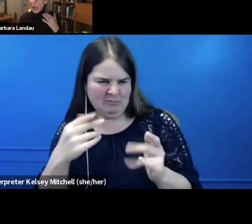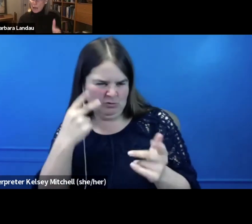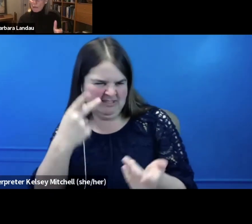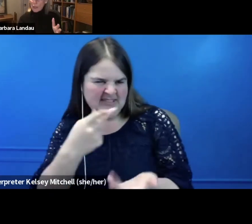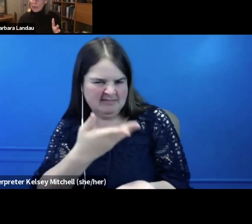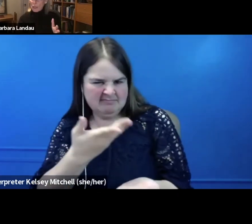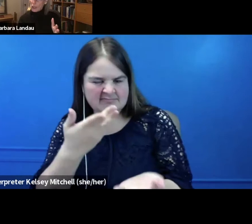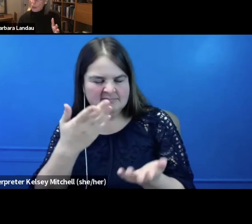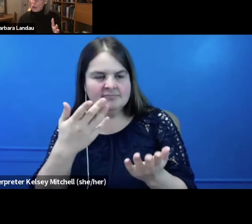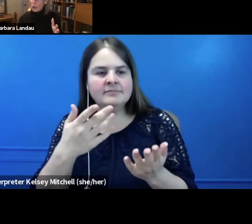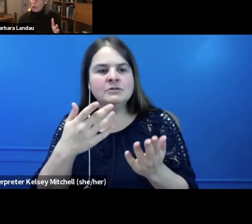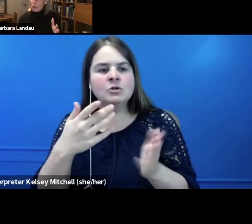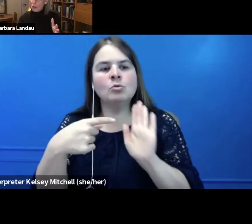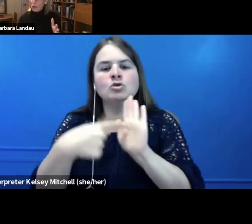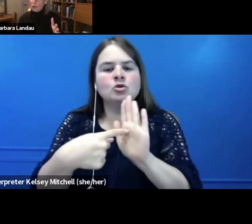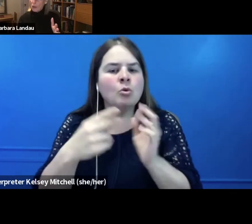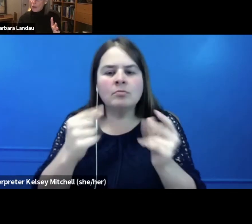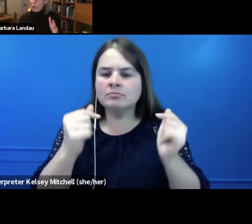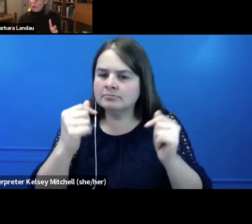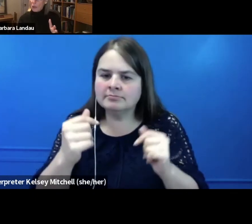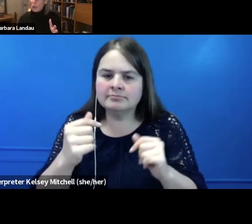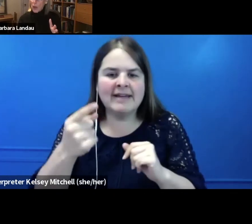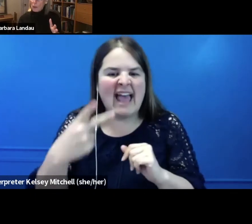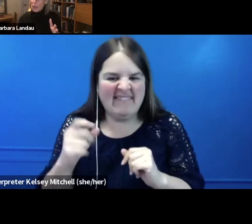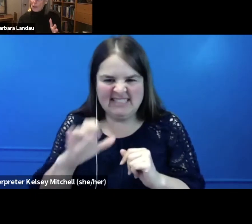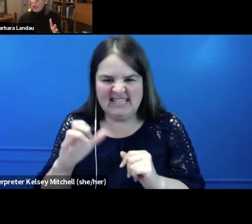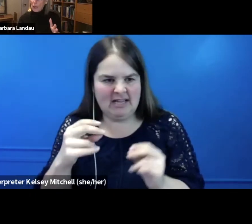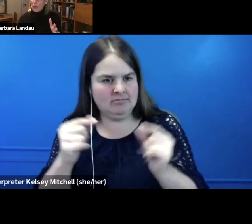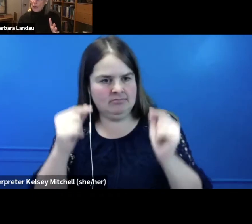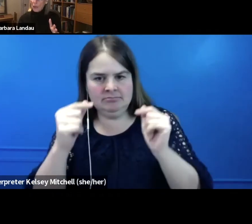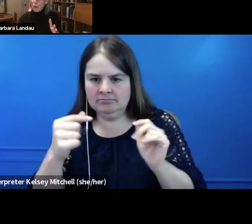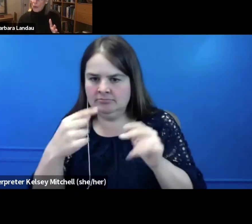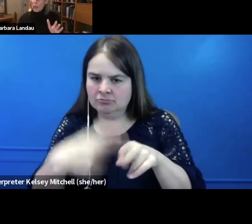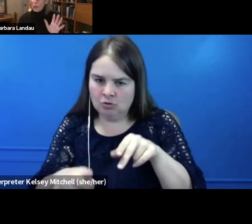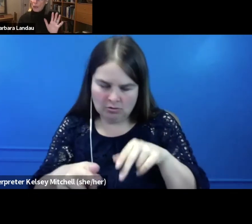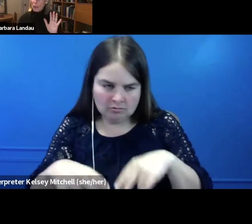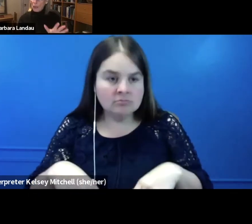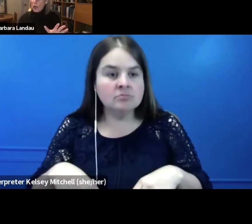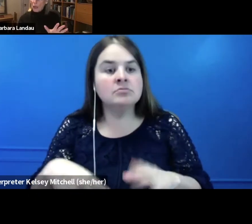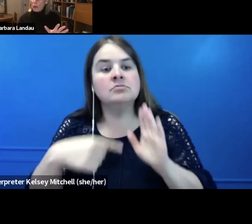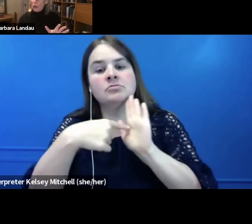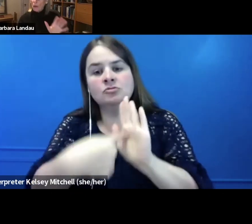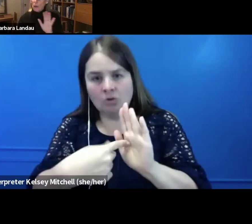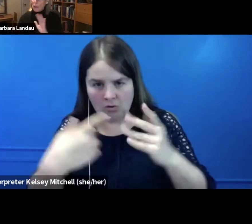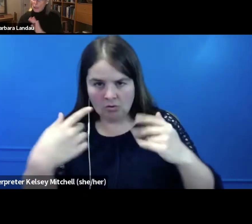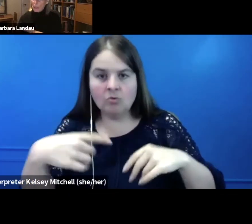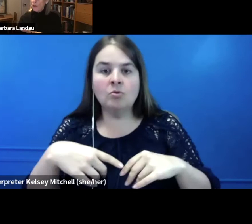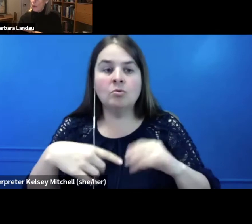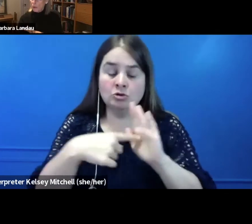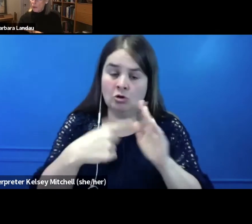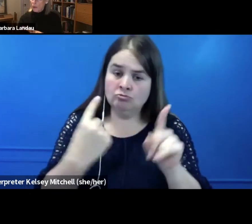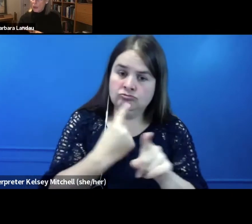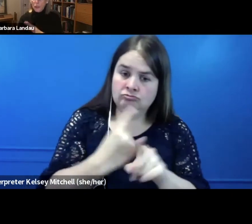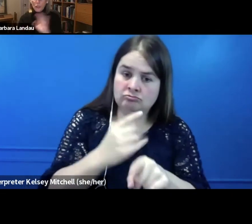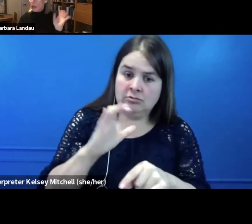half a second exposure for individual objects that either appear in canonical